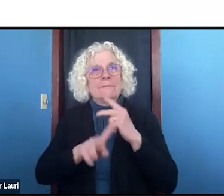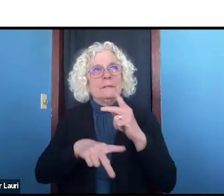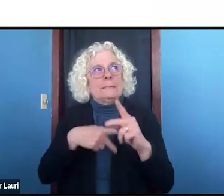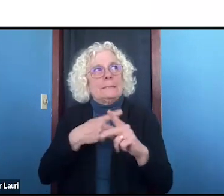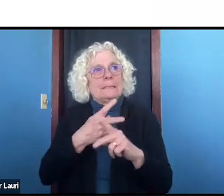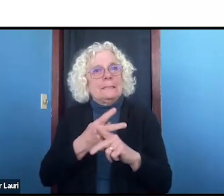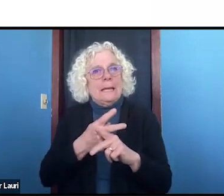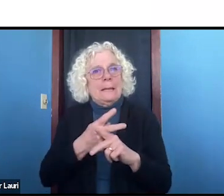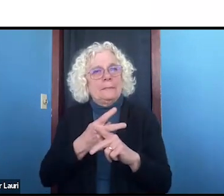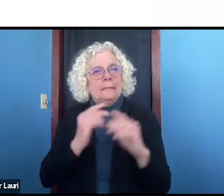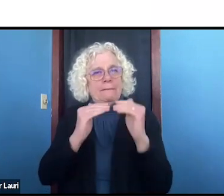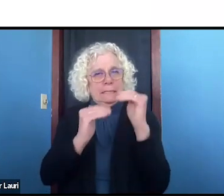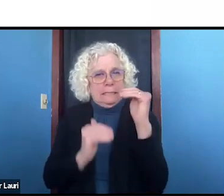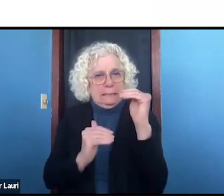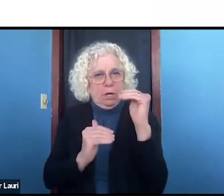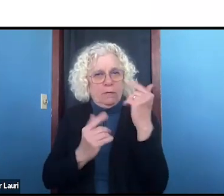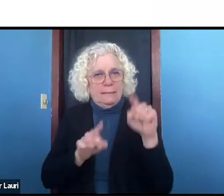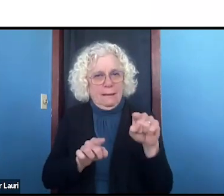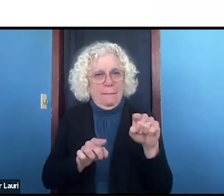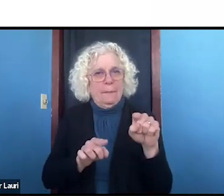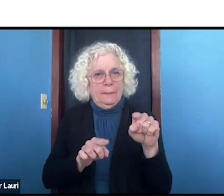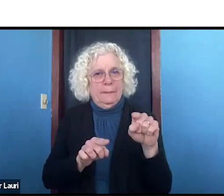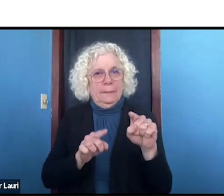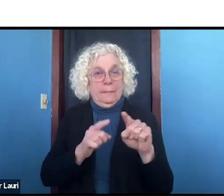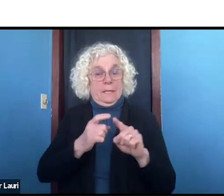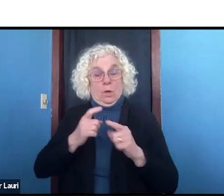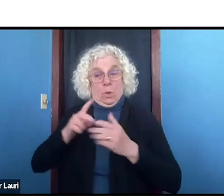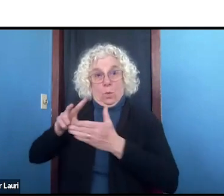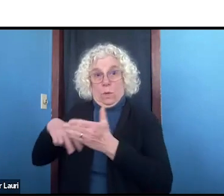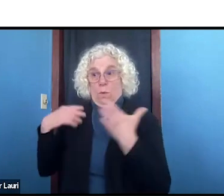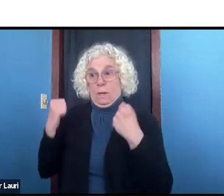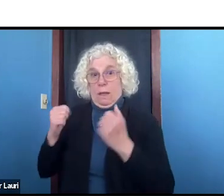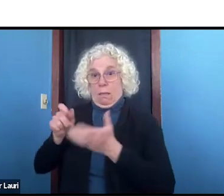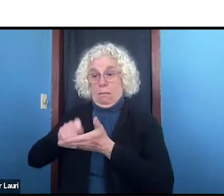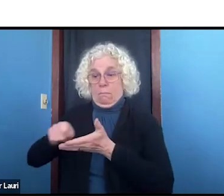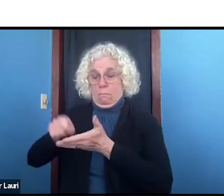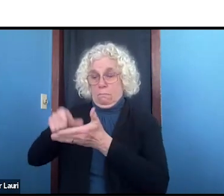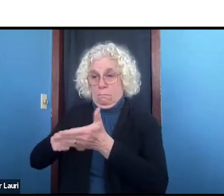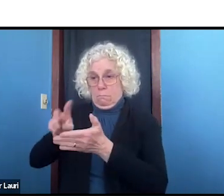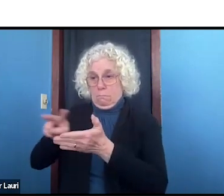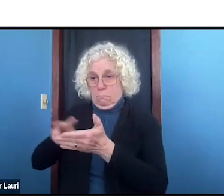of disparities that we see from the health literature. One type of disparity relates